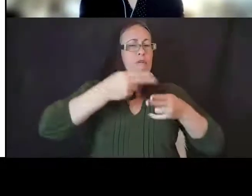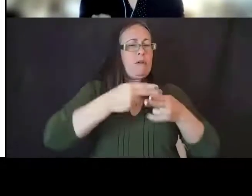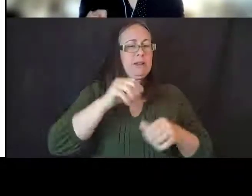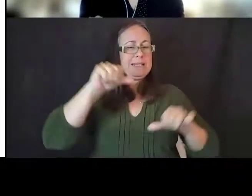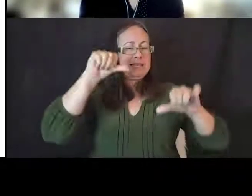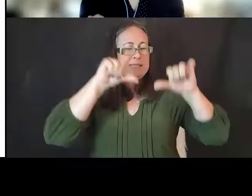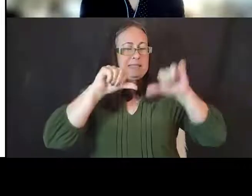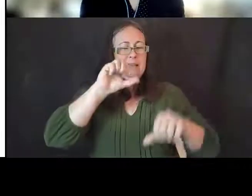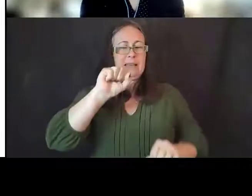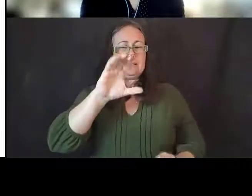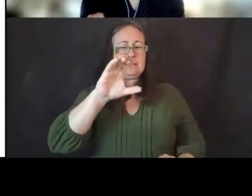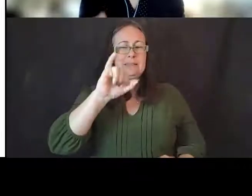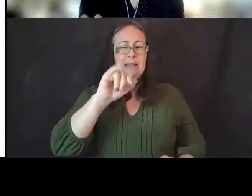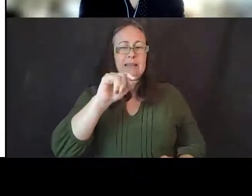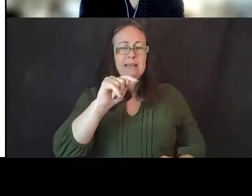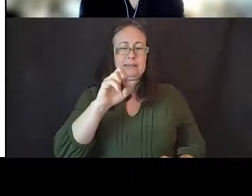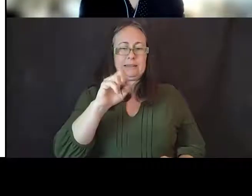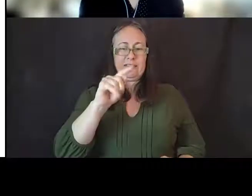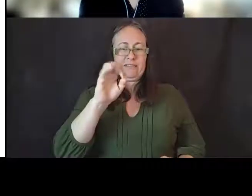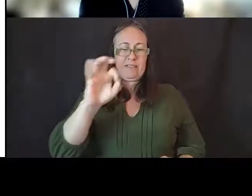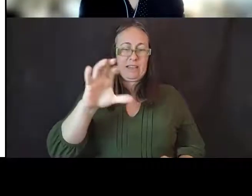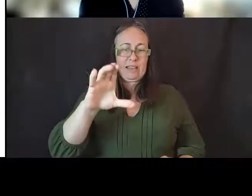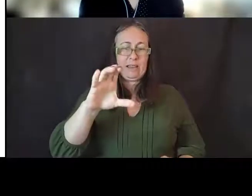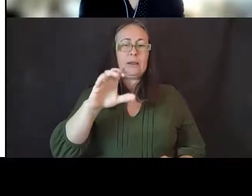but many researchers, I think they …